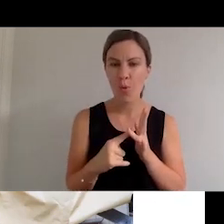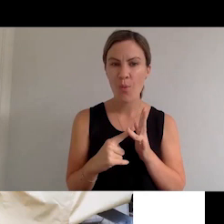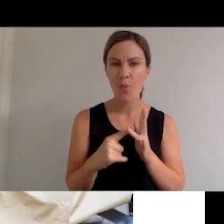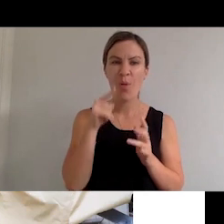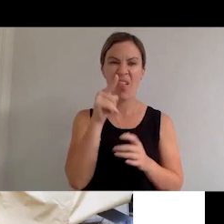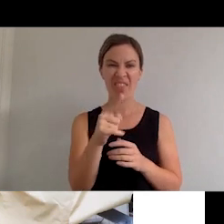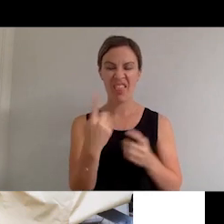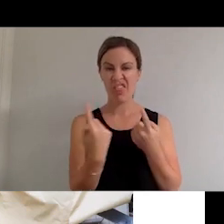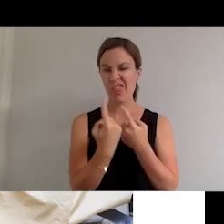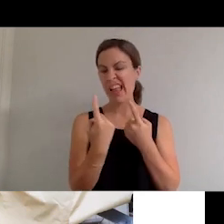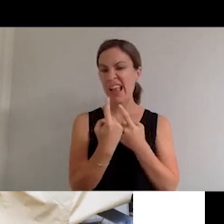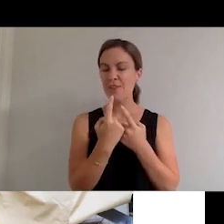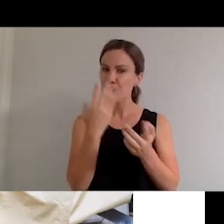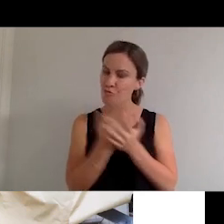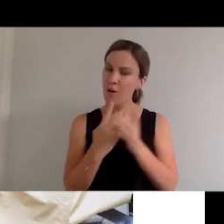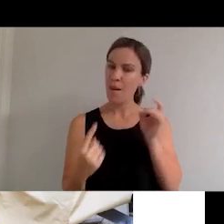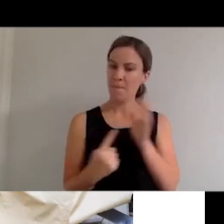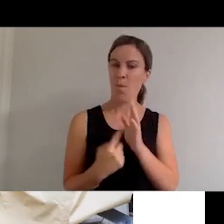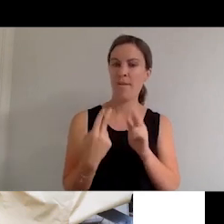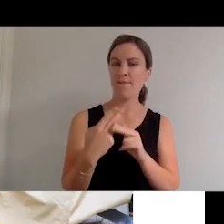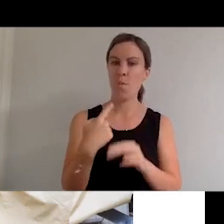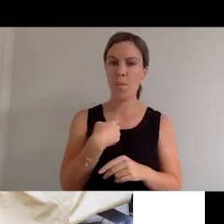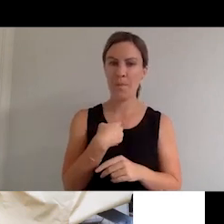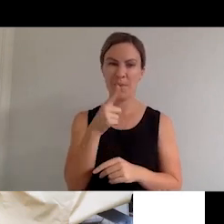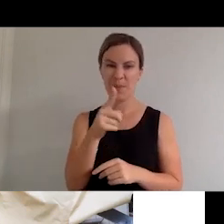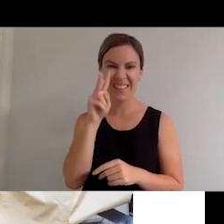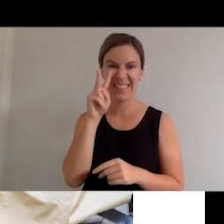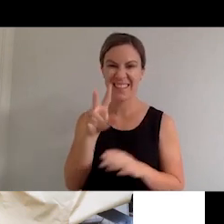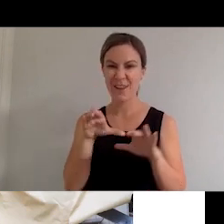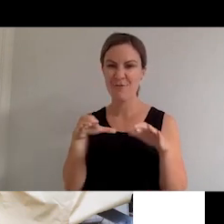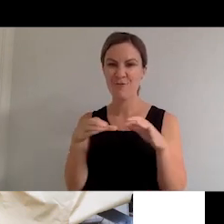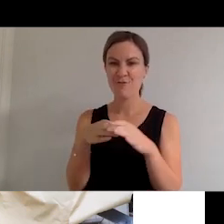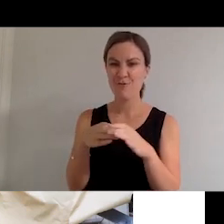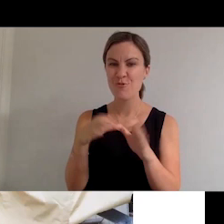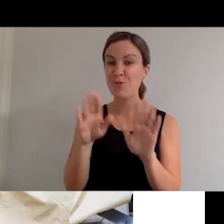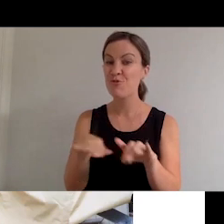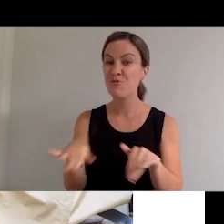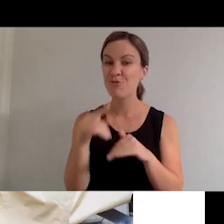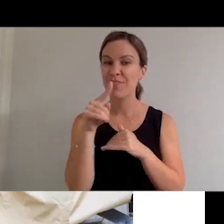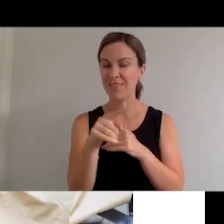The group of children that you can see - yeah, welcome to the world of freelance - exactly! I had been